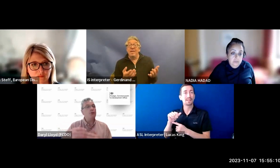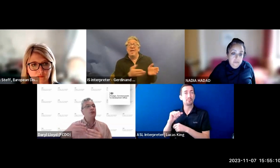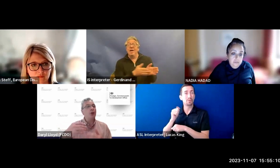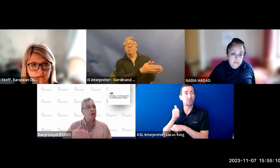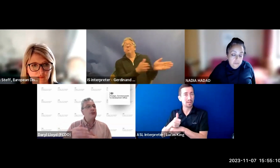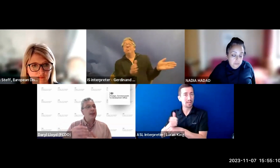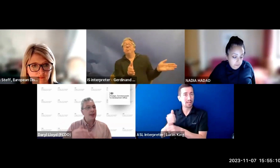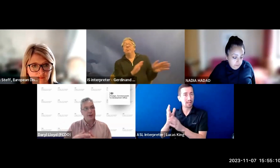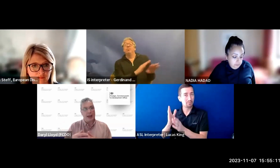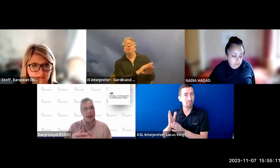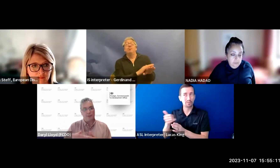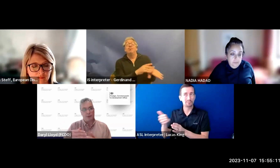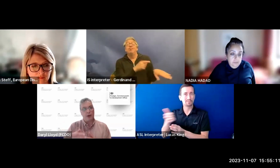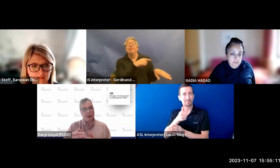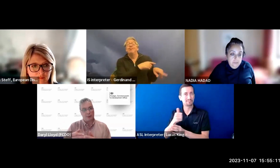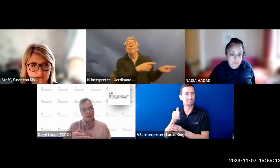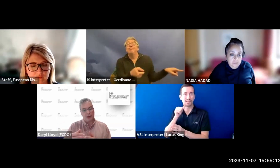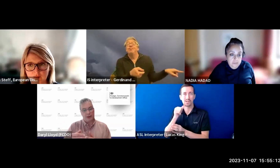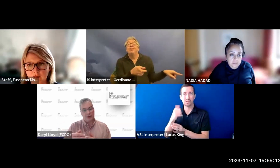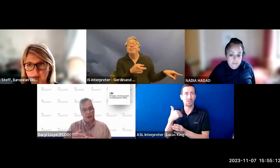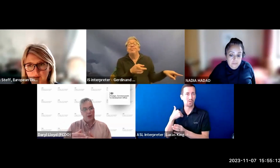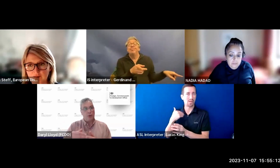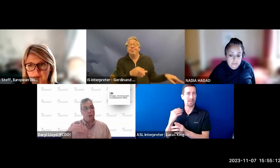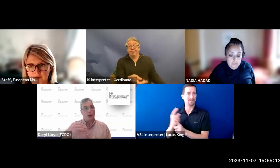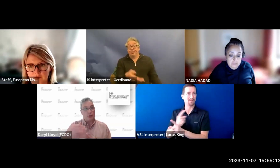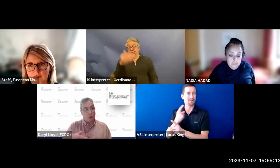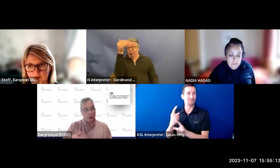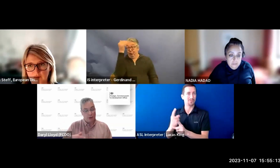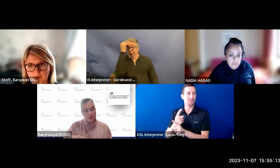don't necessarily have the right expertise or knowledge